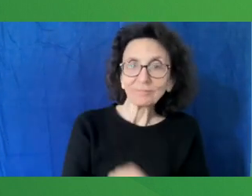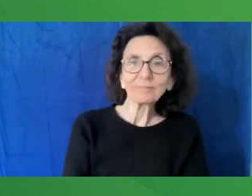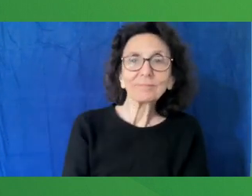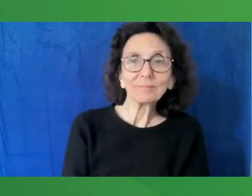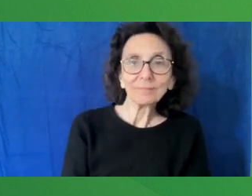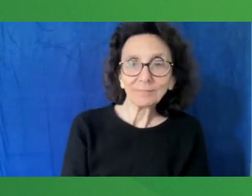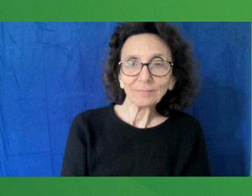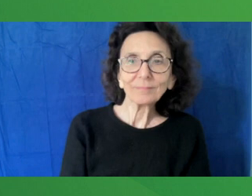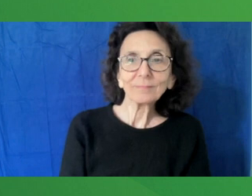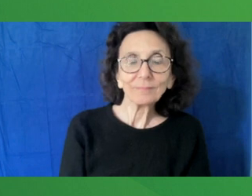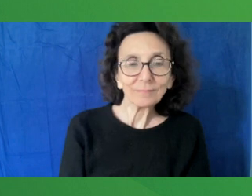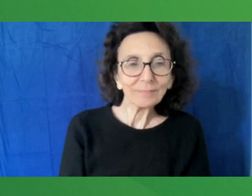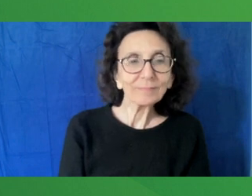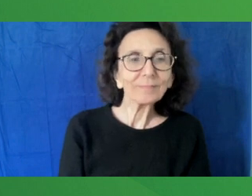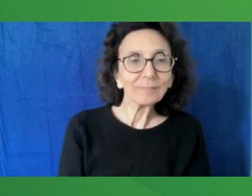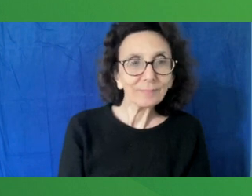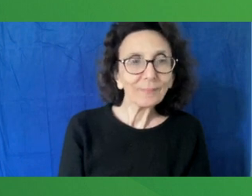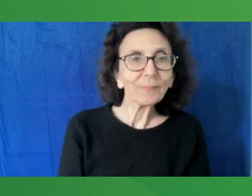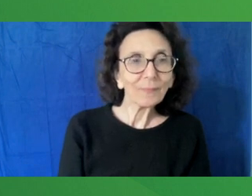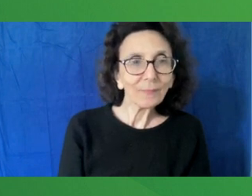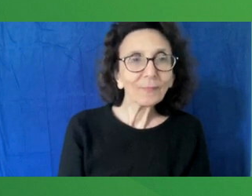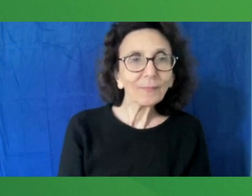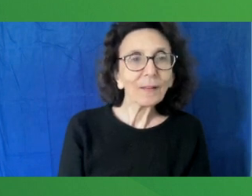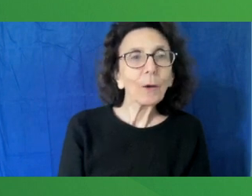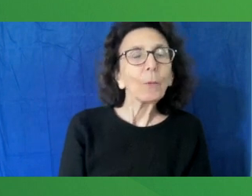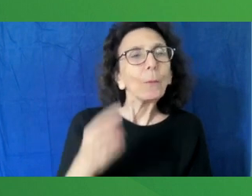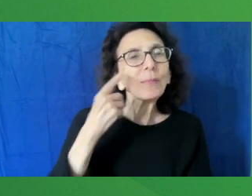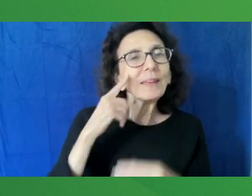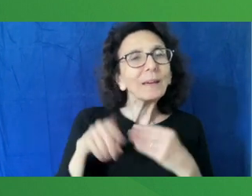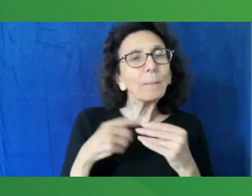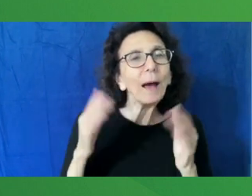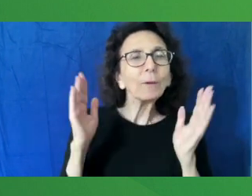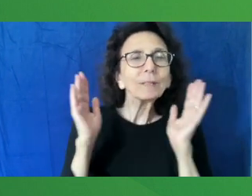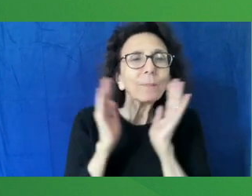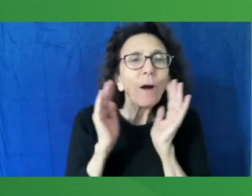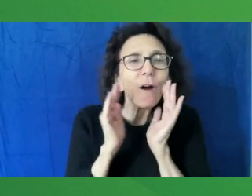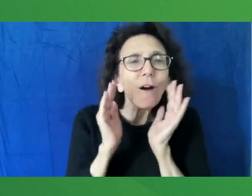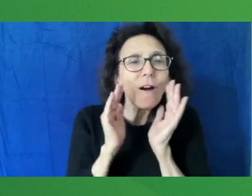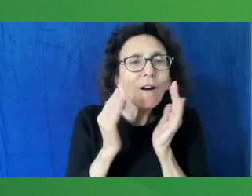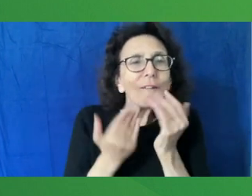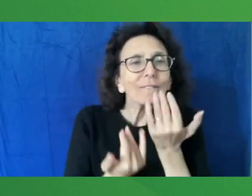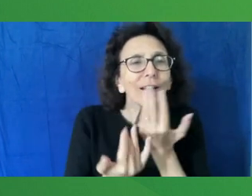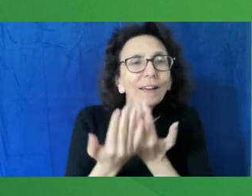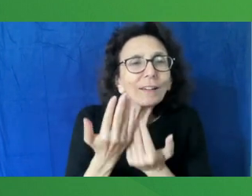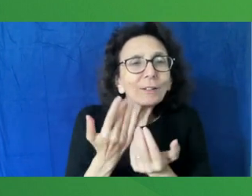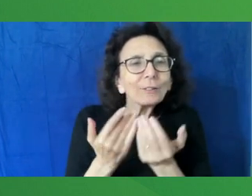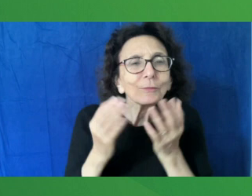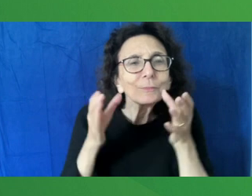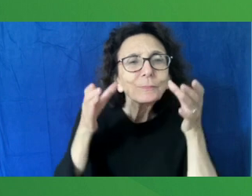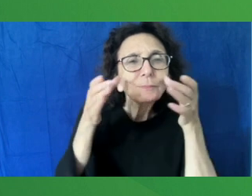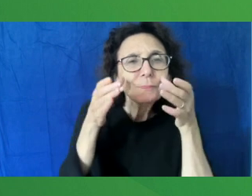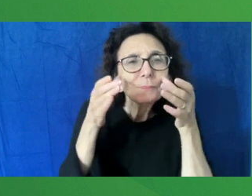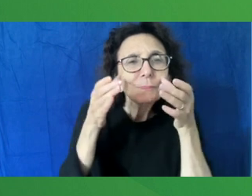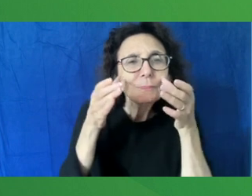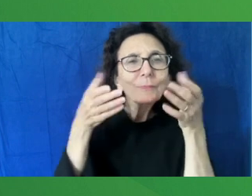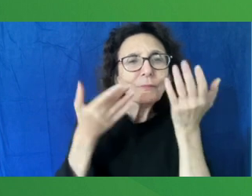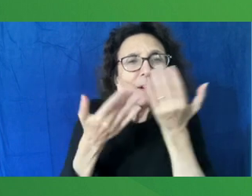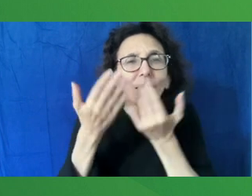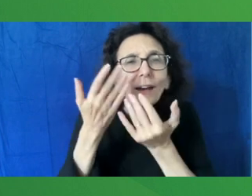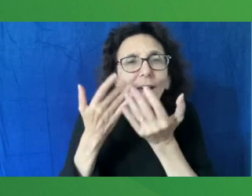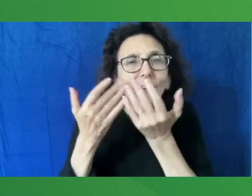think about is so thinking about like a small fire, like thinking about which would be a